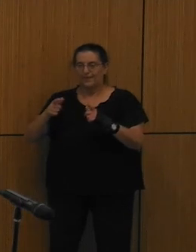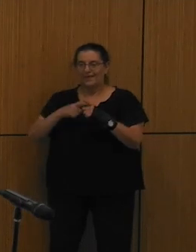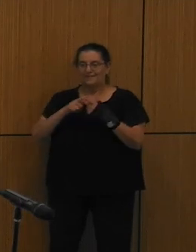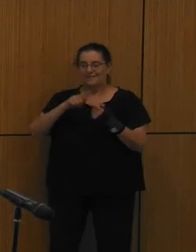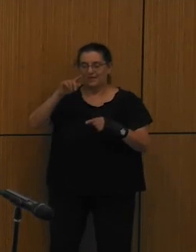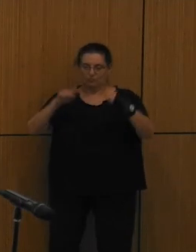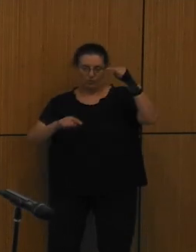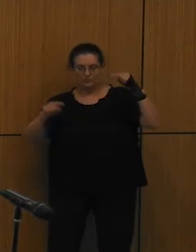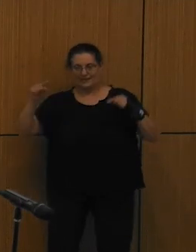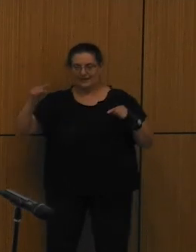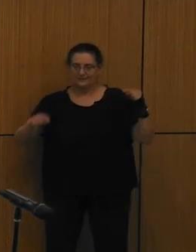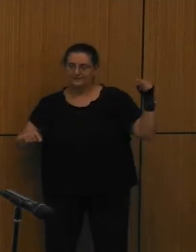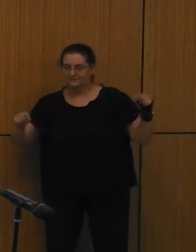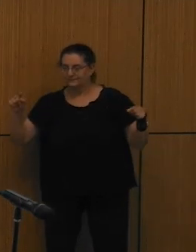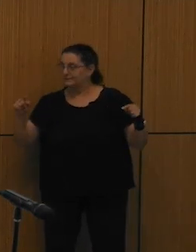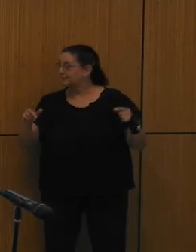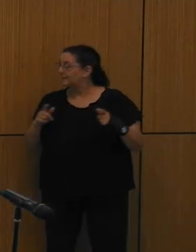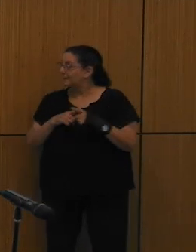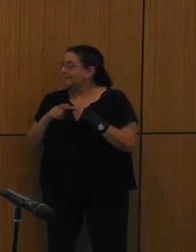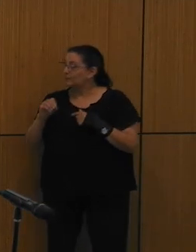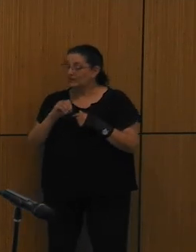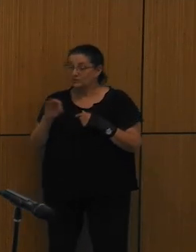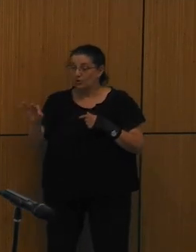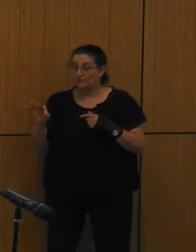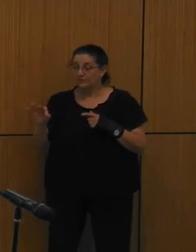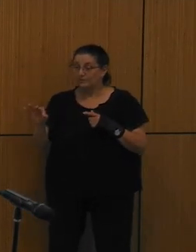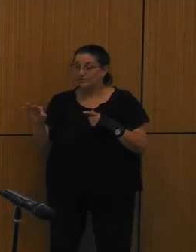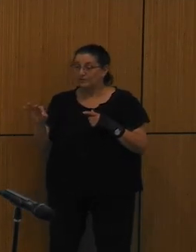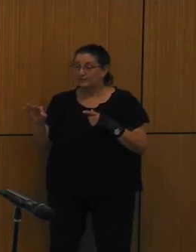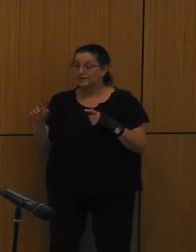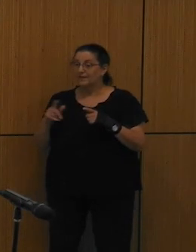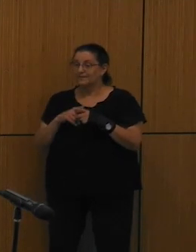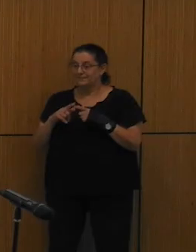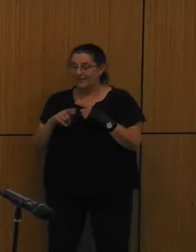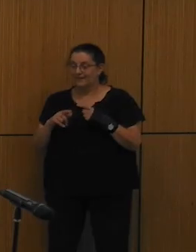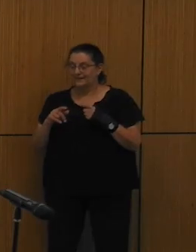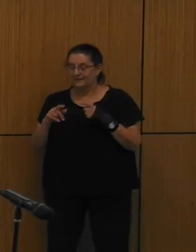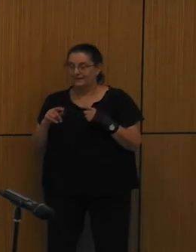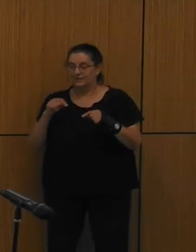We turn the pulse off again and they all kind of tip back to being back and aligned again.